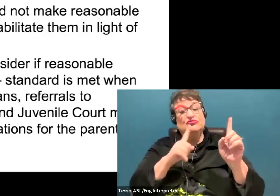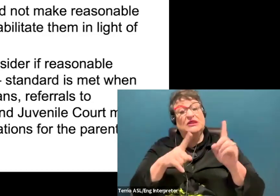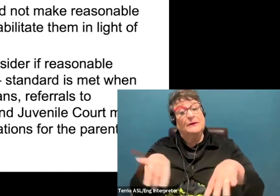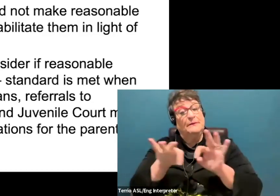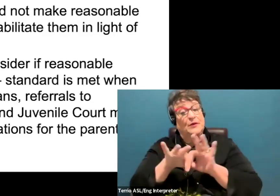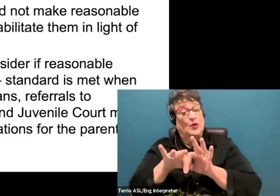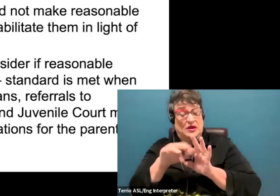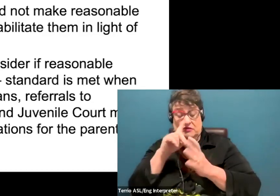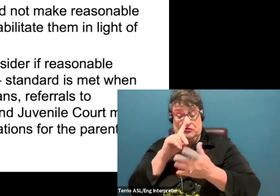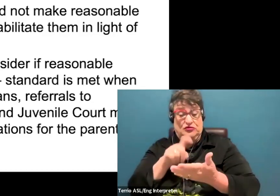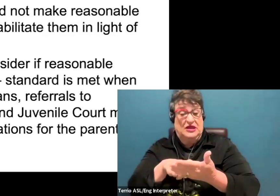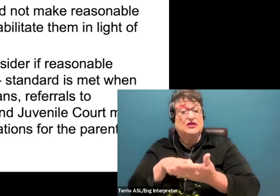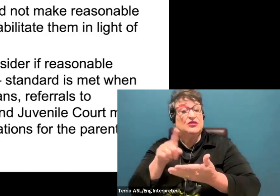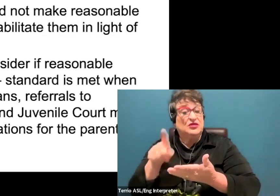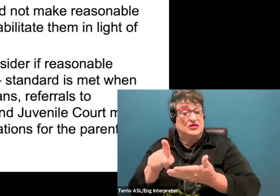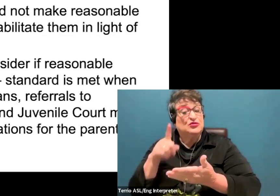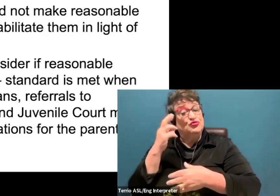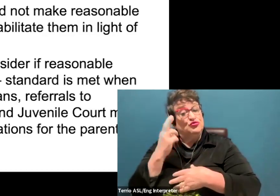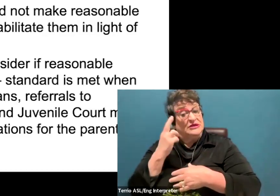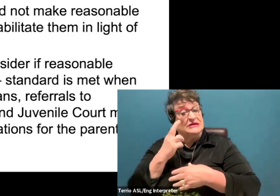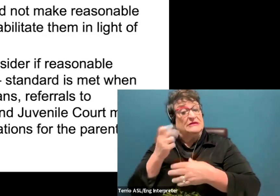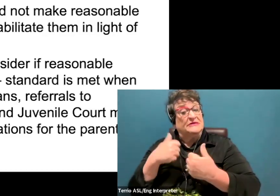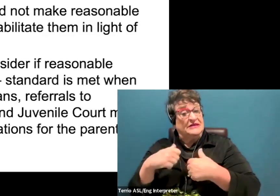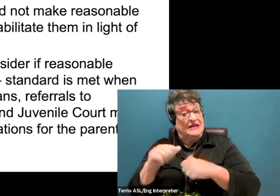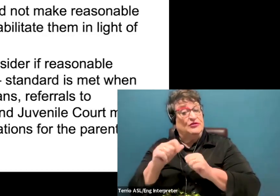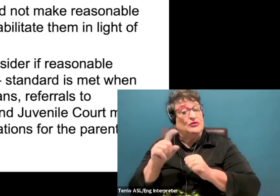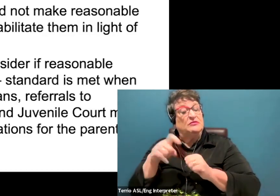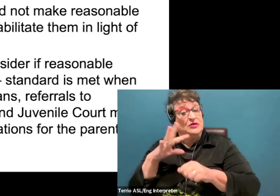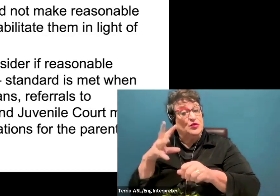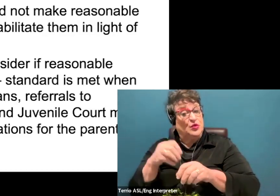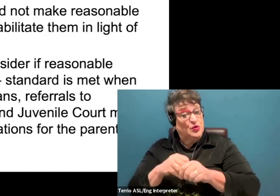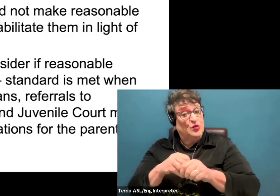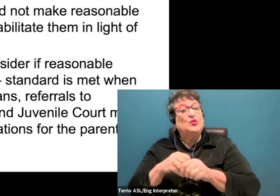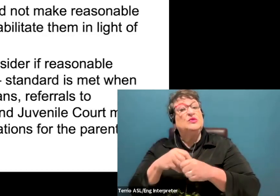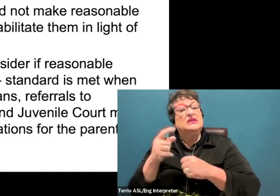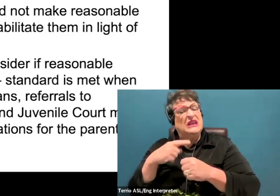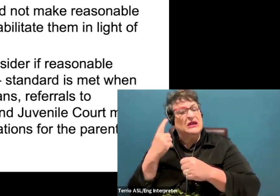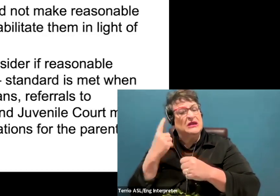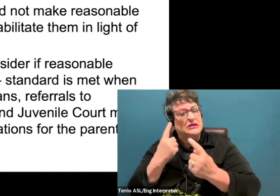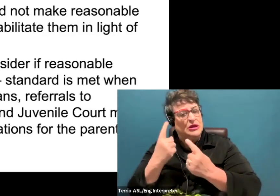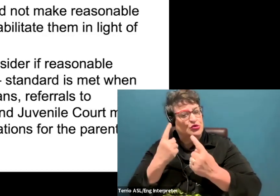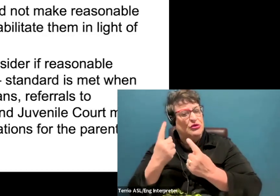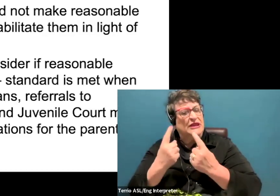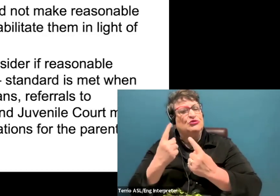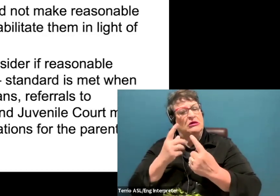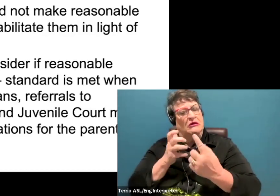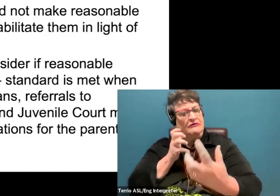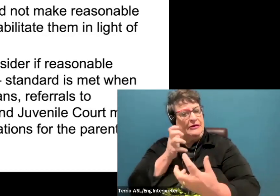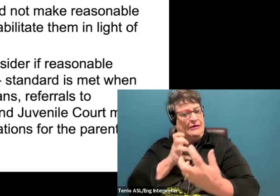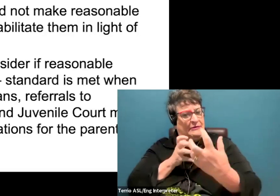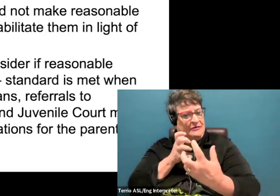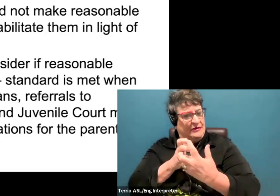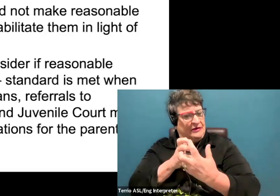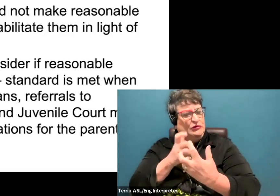that the reasonable efforts did need to include the consideration of accommodations for disability and really what they were